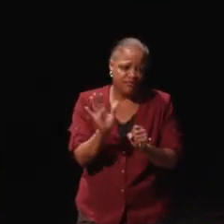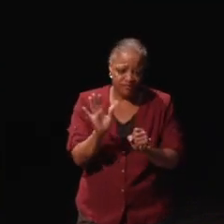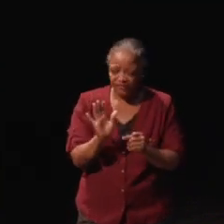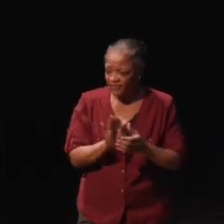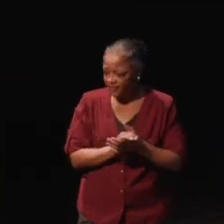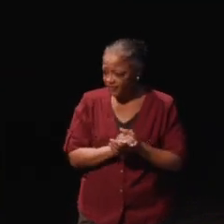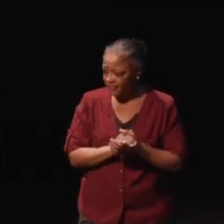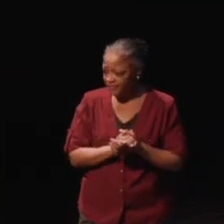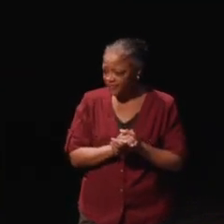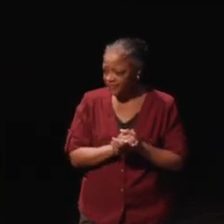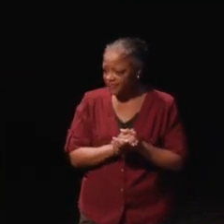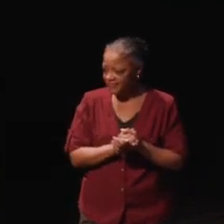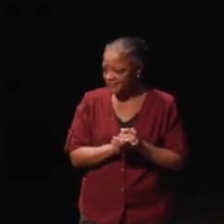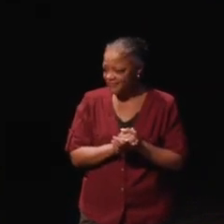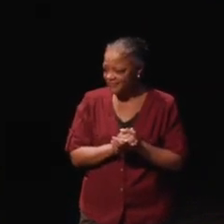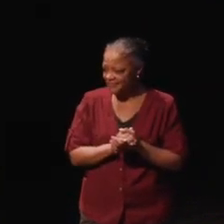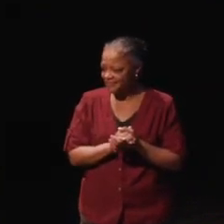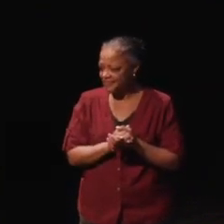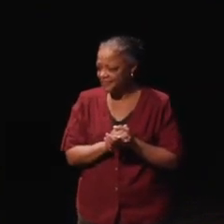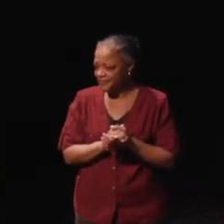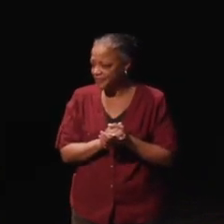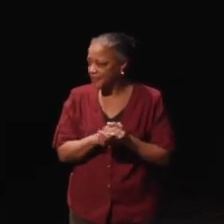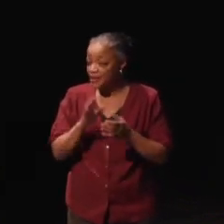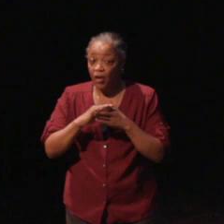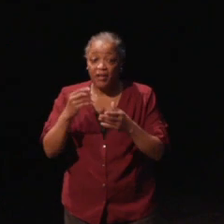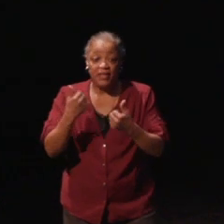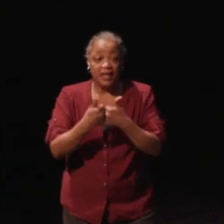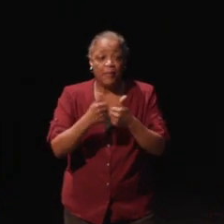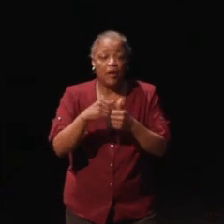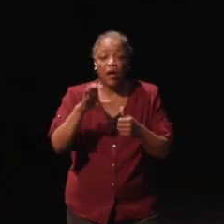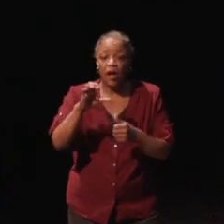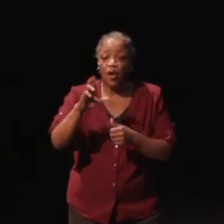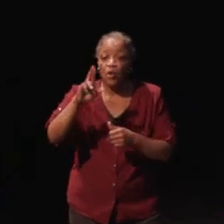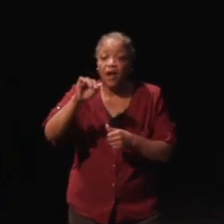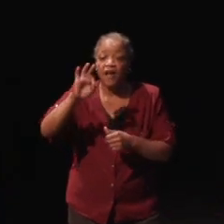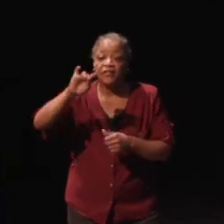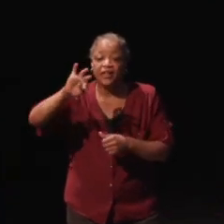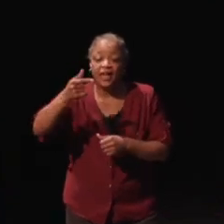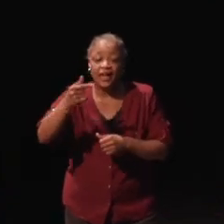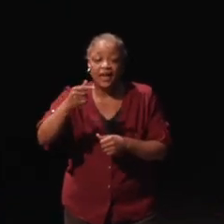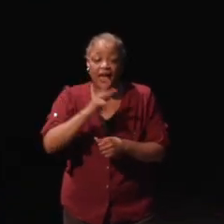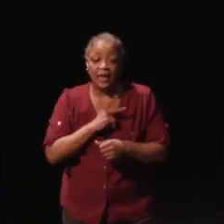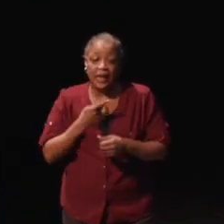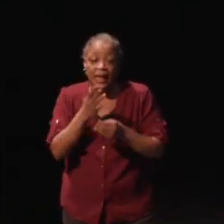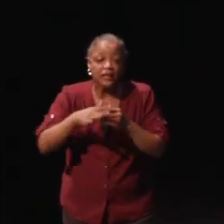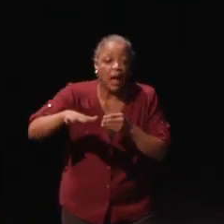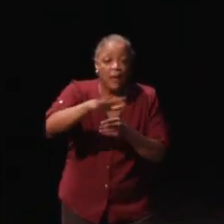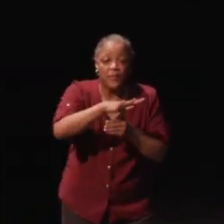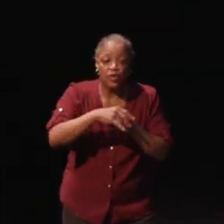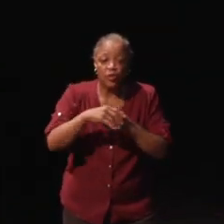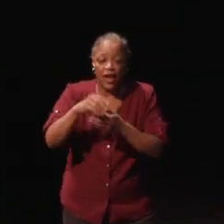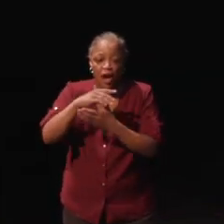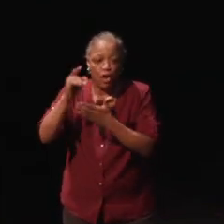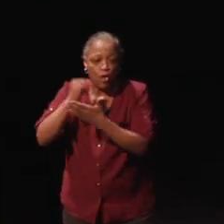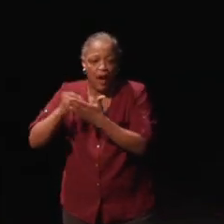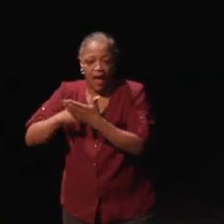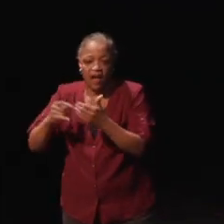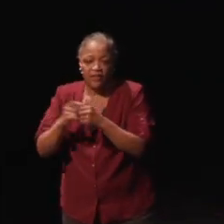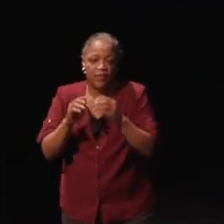So, in the game crafting kingdom that we did you can craft items, you can put them in your storage and then you can listen to what you currently